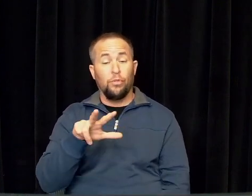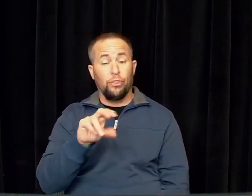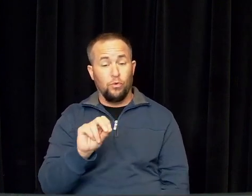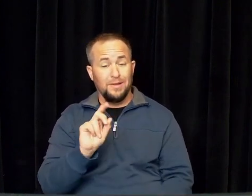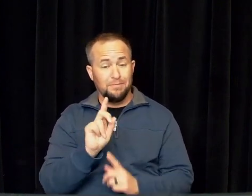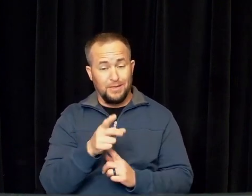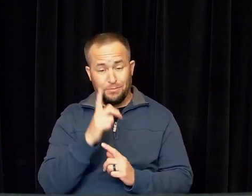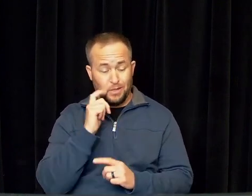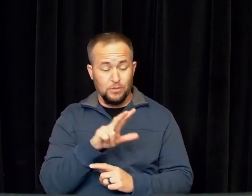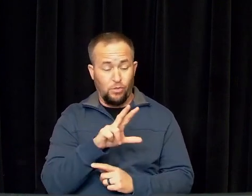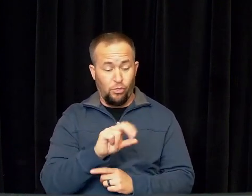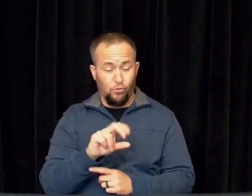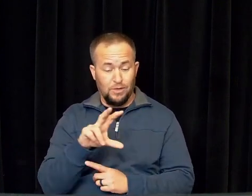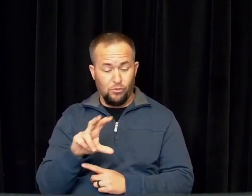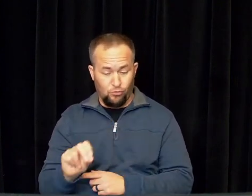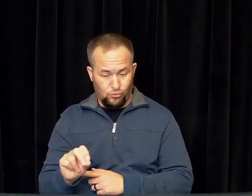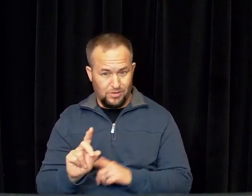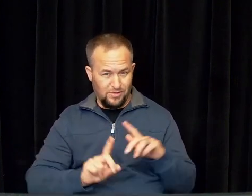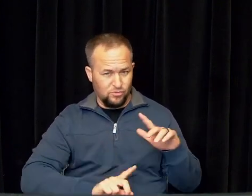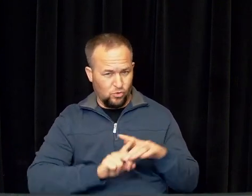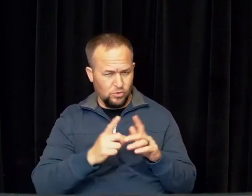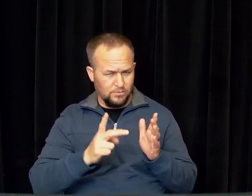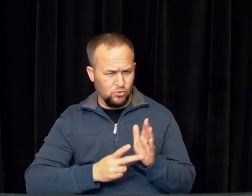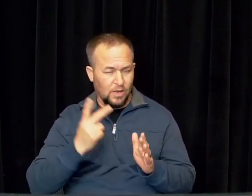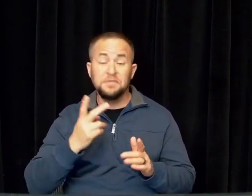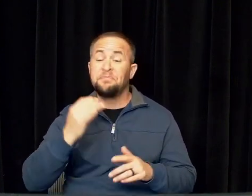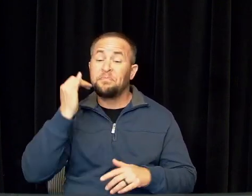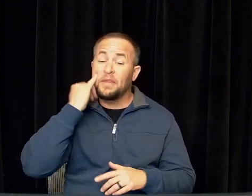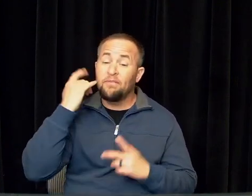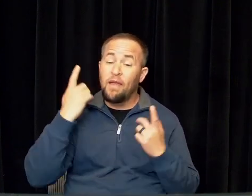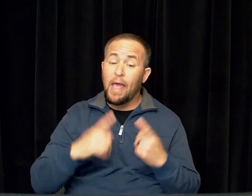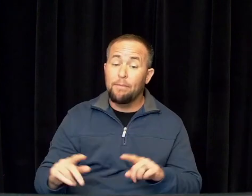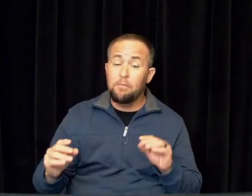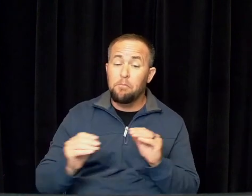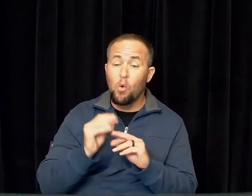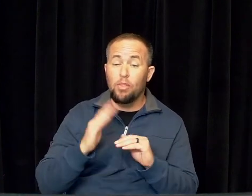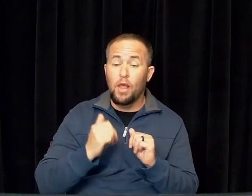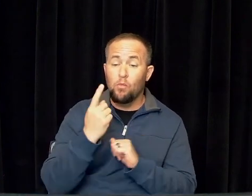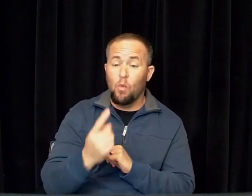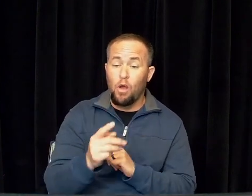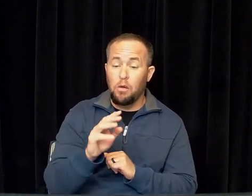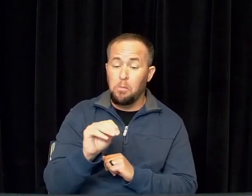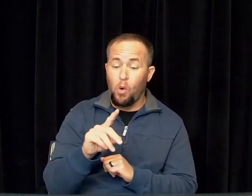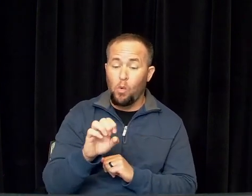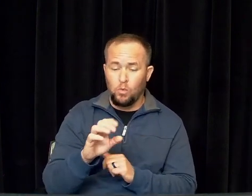because 30 occurs twice. If there happens to be more than one mode, you just list them both.